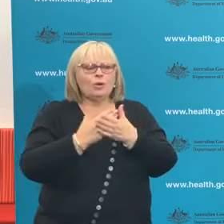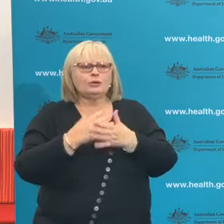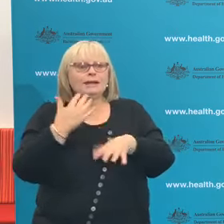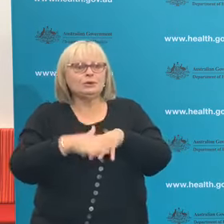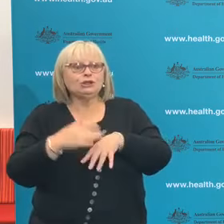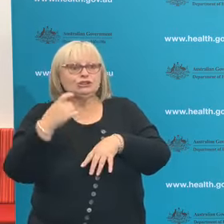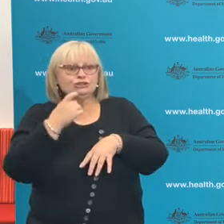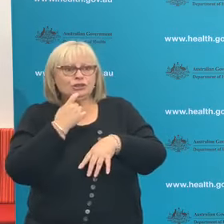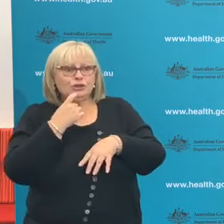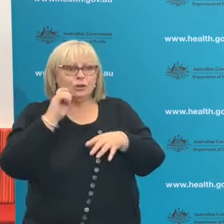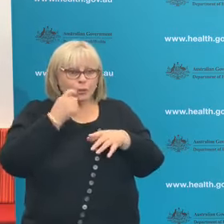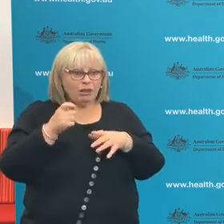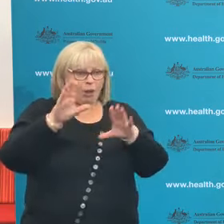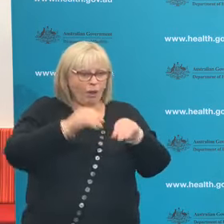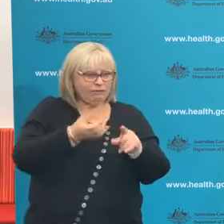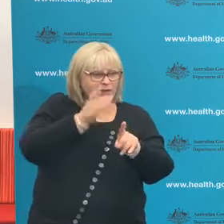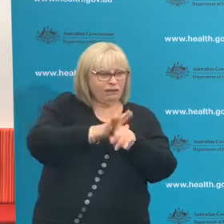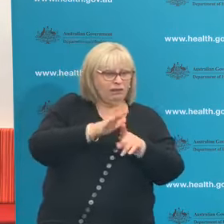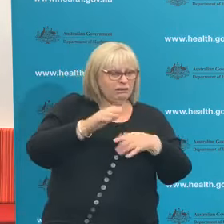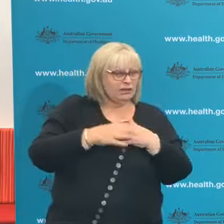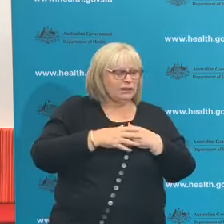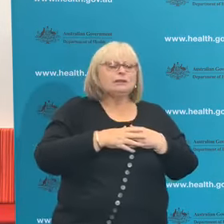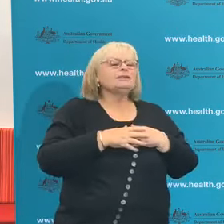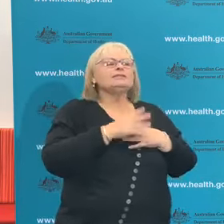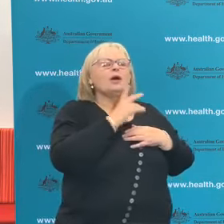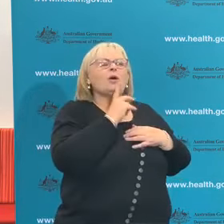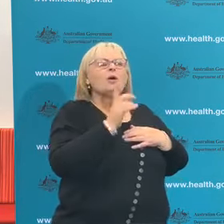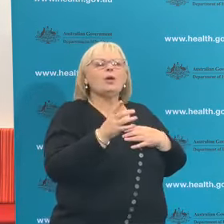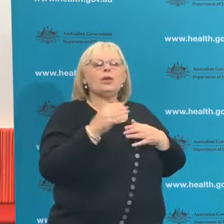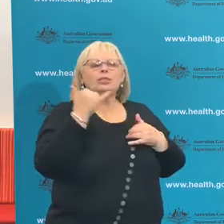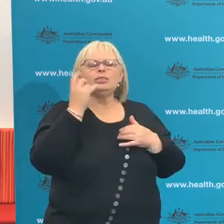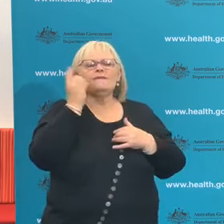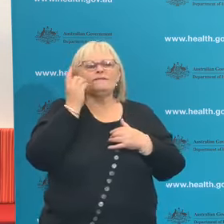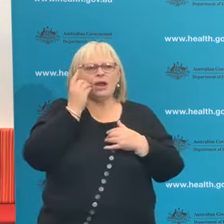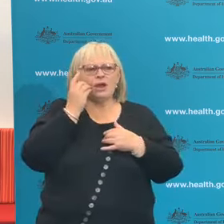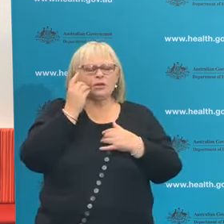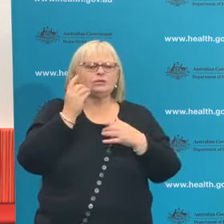It's quite dependent on the phone, the settings on the phone, the battery of